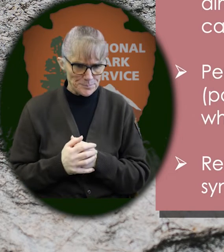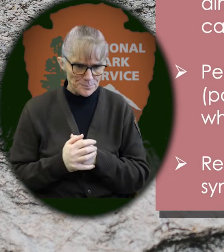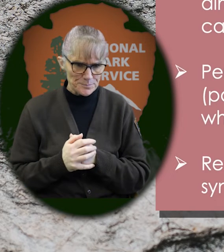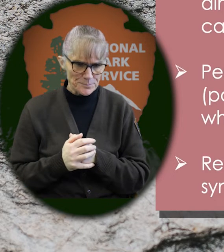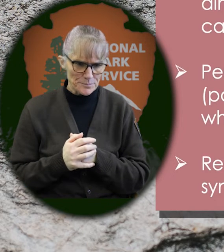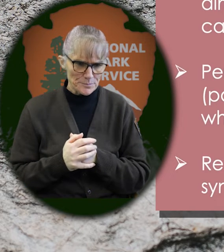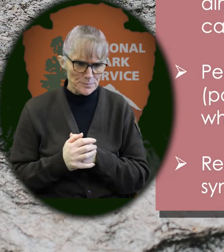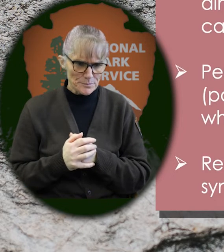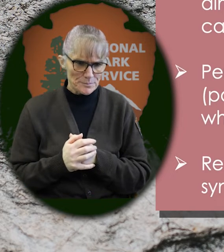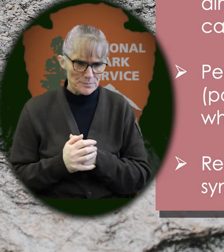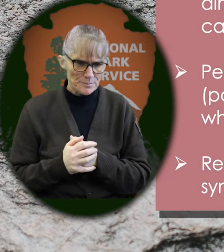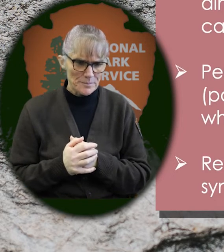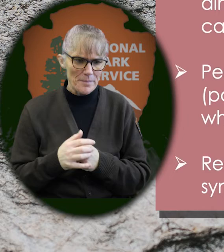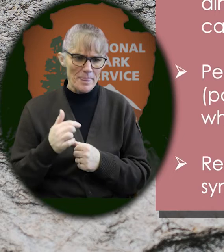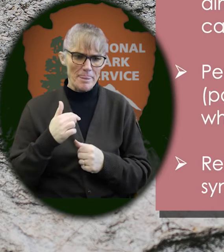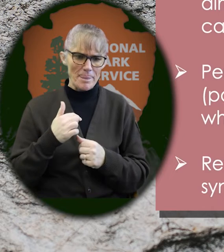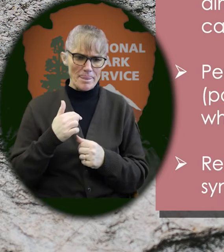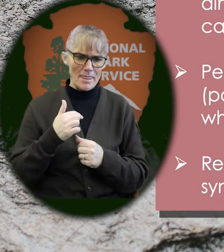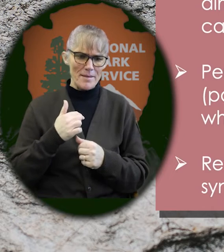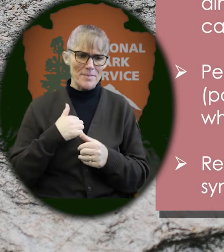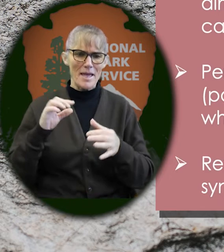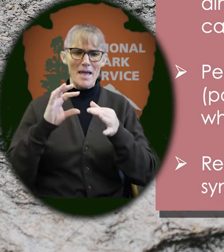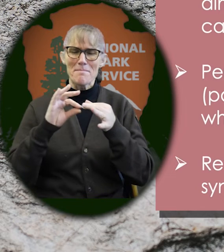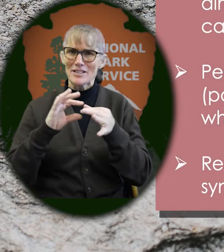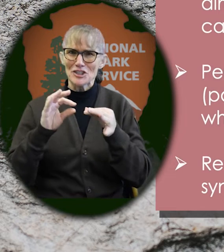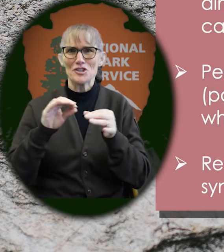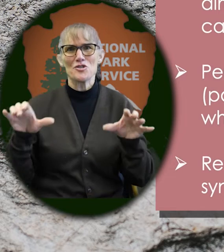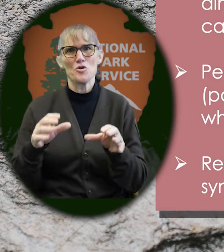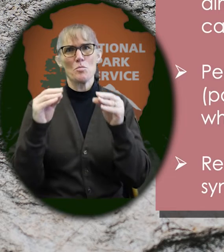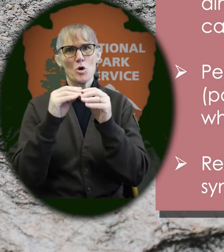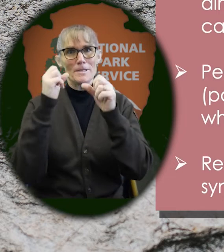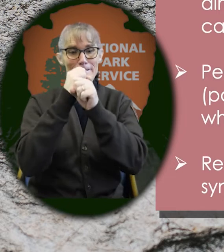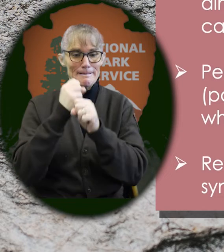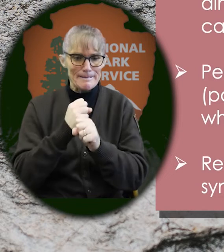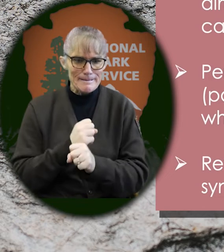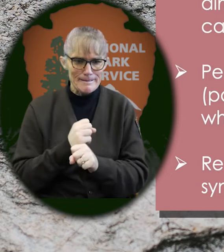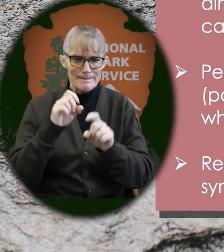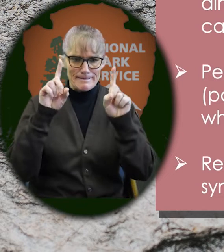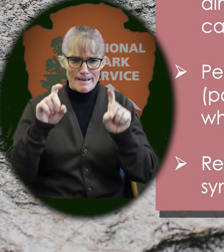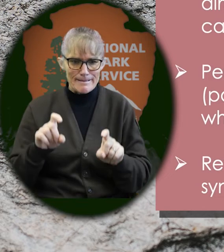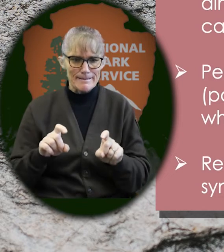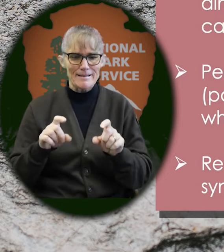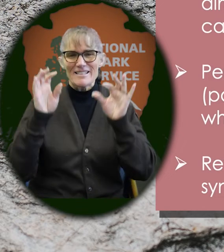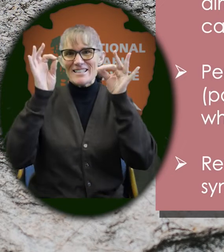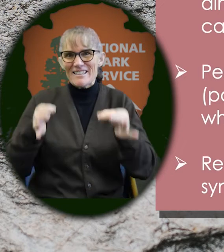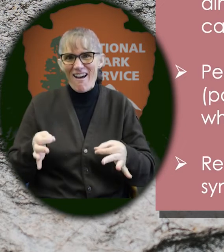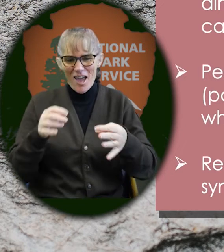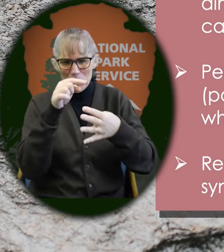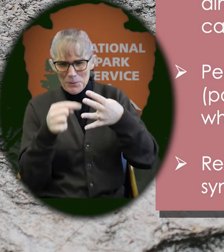Um. So, like I said, we want to also perform more stat tests to decide which species actually are different from one another.